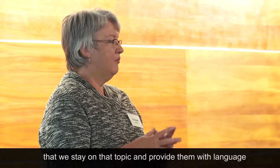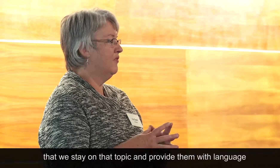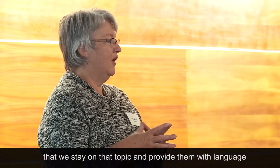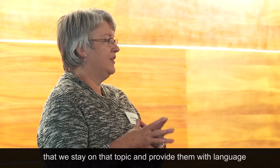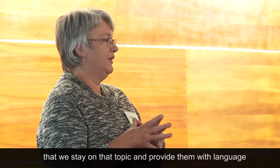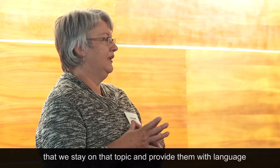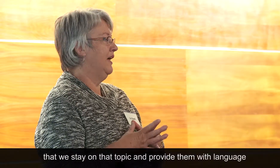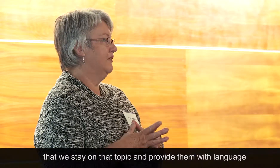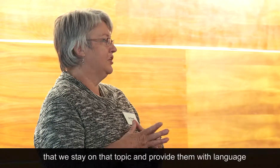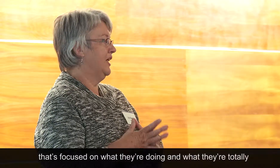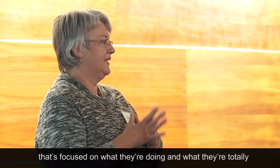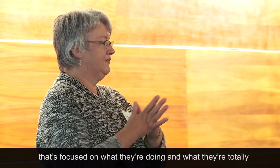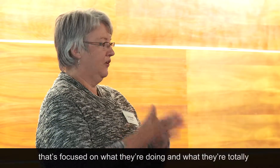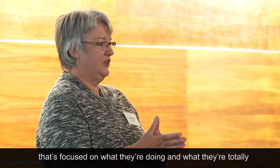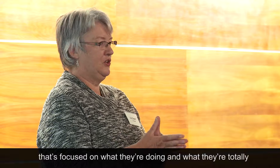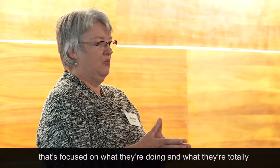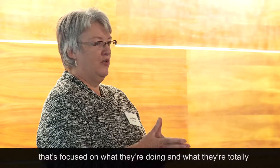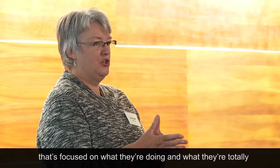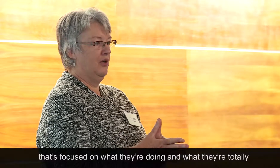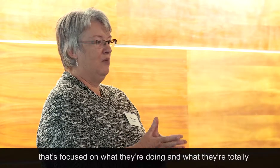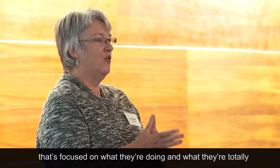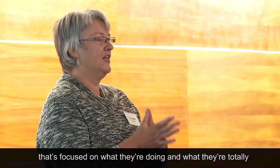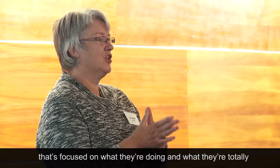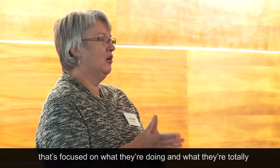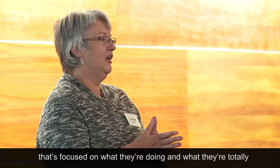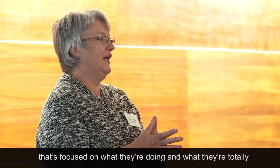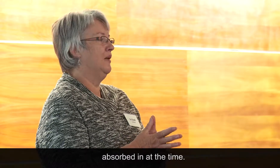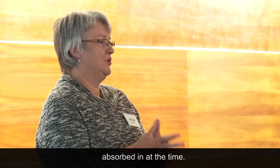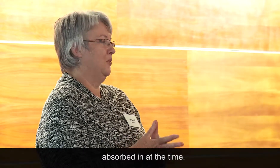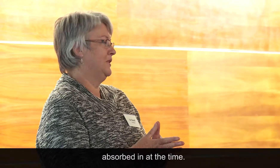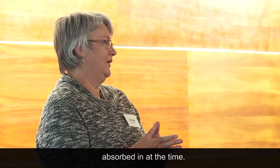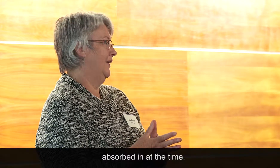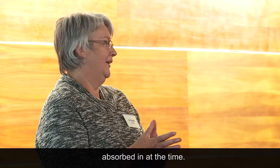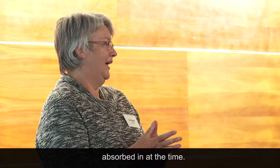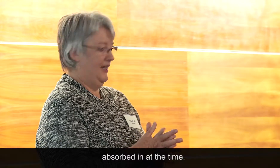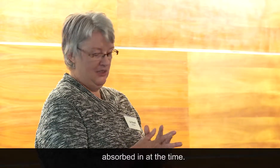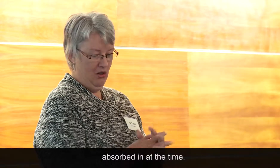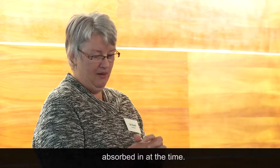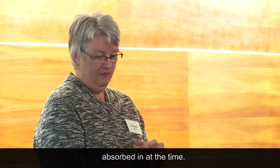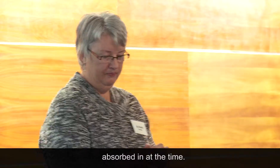and provide them with language that’s focused on what they’re doing and what they’re totally absorbed in at the time. Interview with Elizabeth continued.